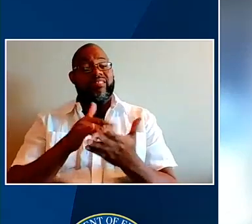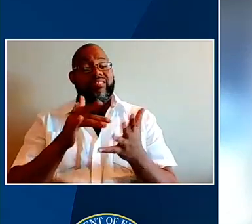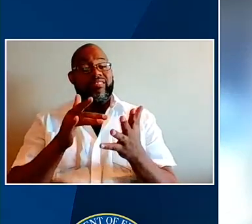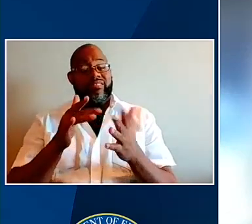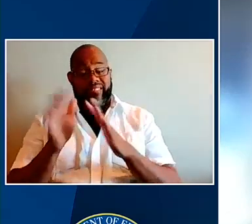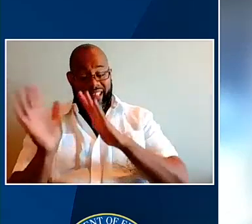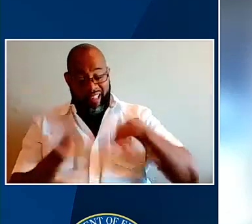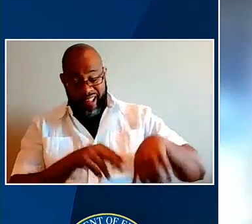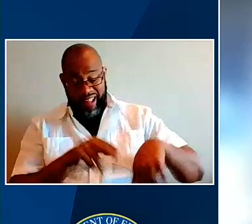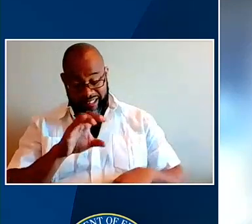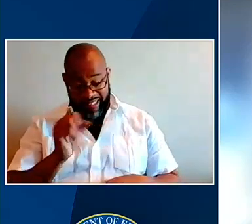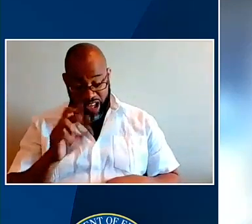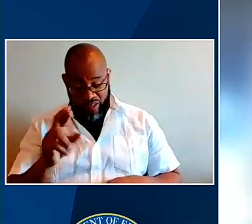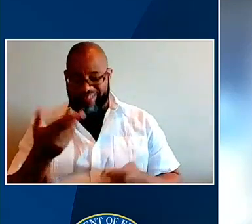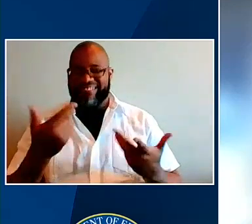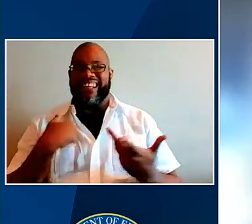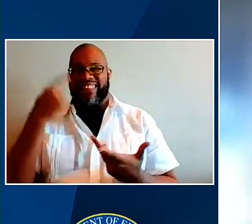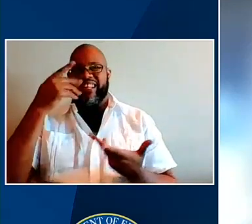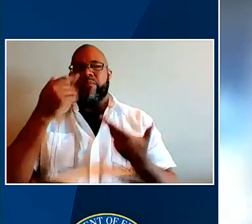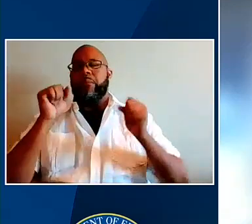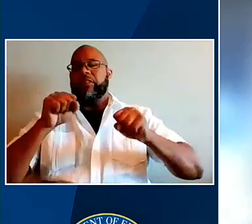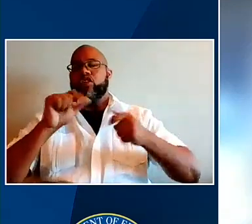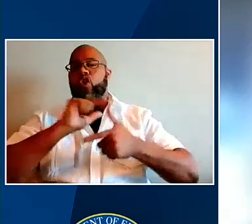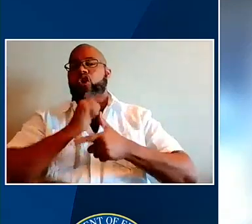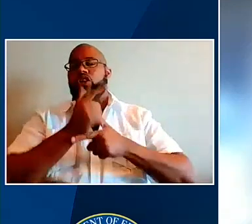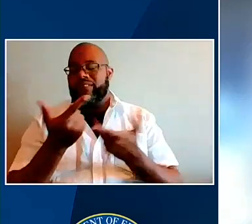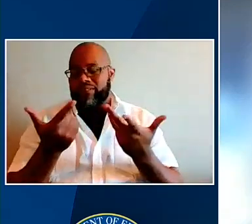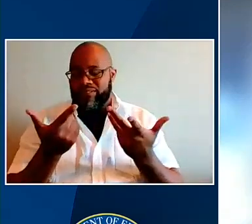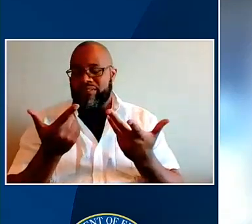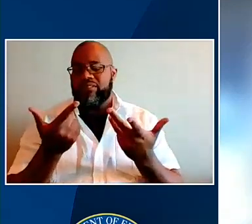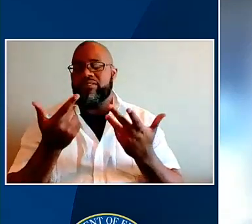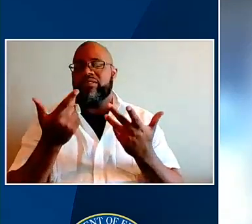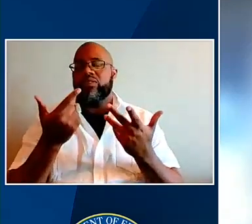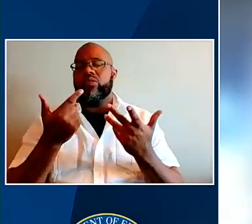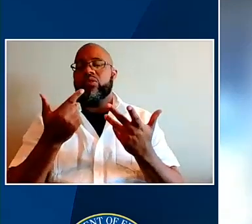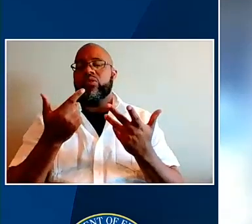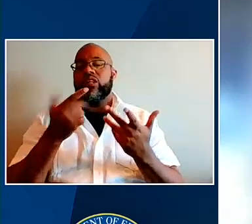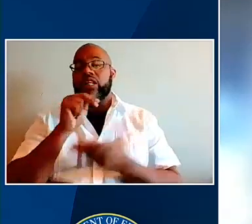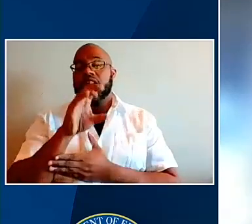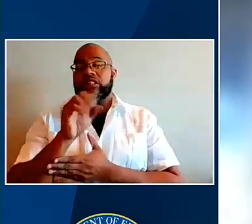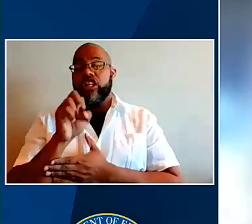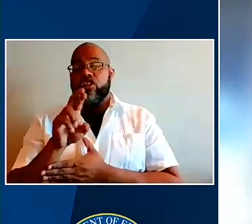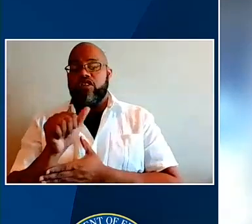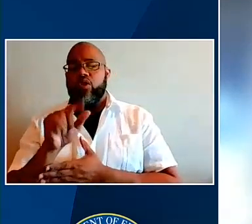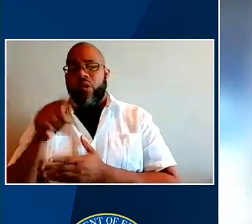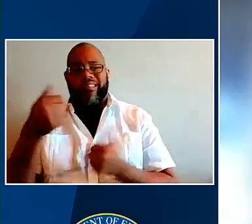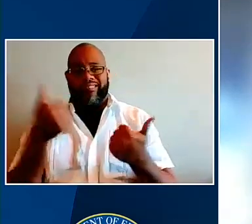know, there are potential alternatives. We don't all- we don't, you know, NC-SARA is the only game in town now, but there